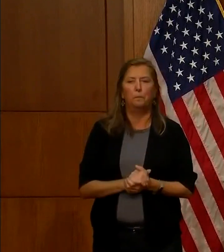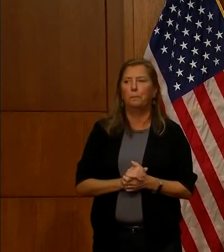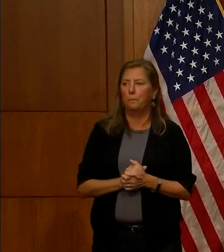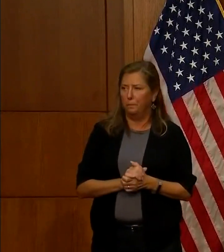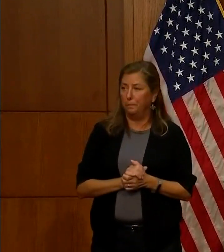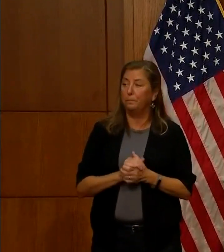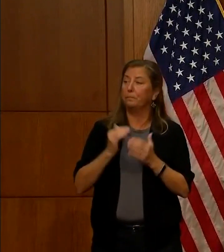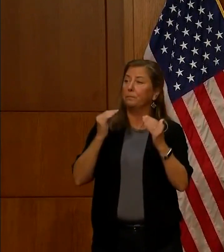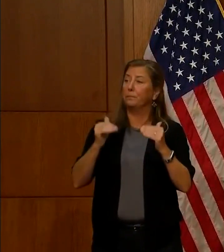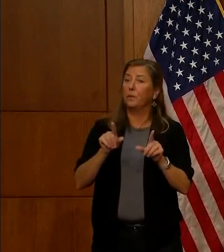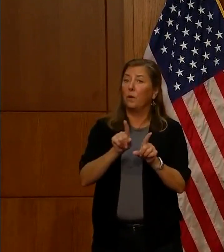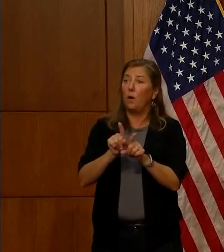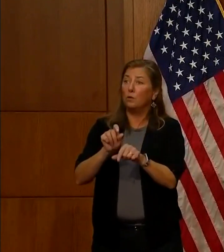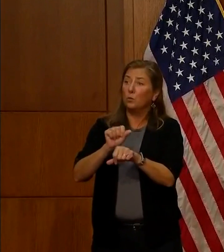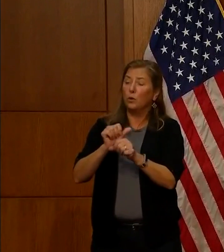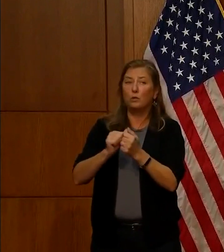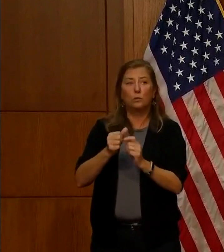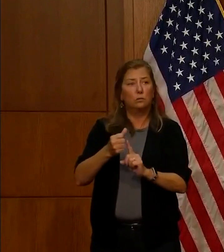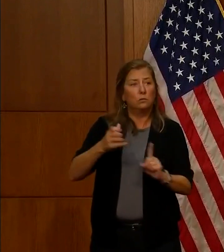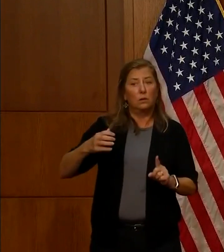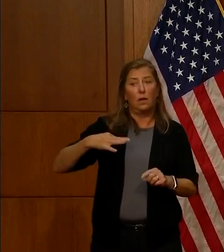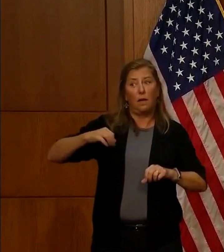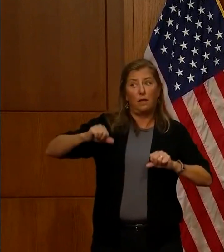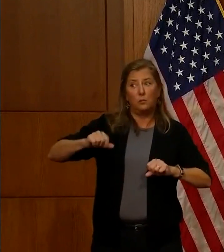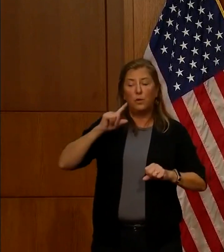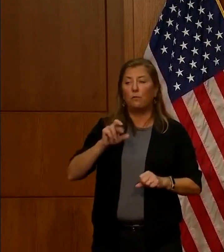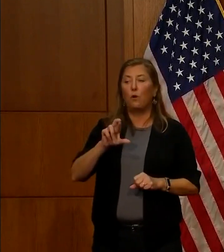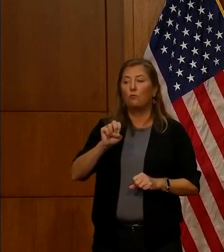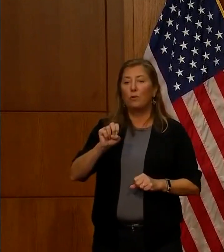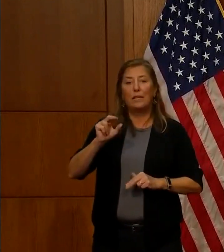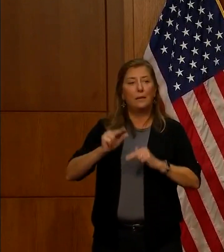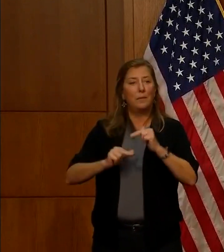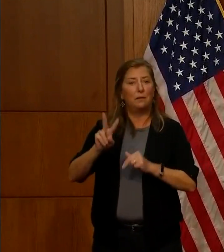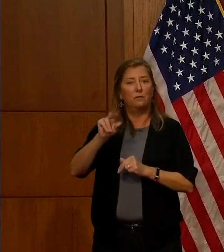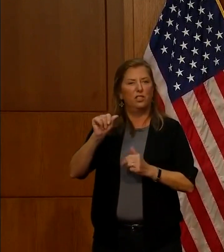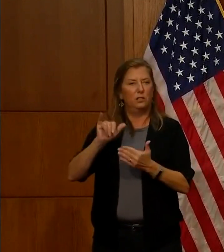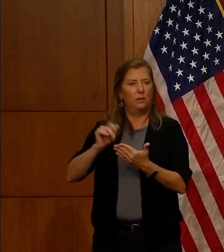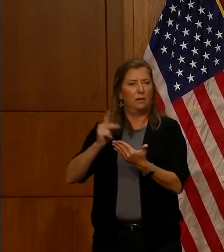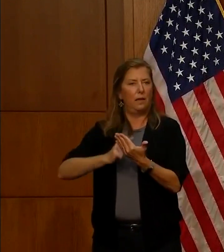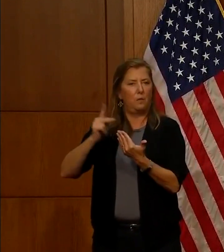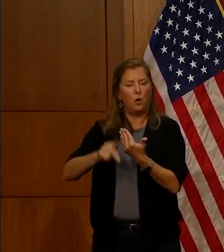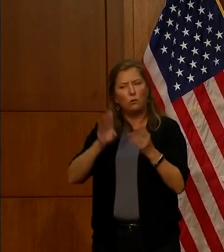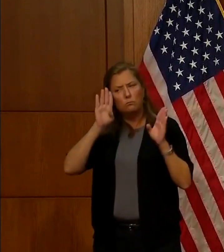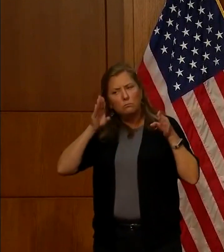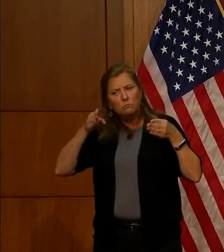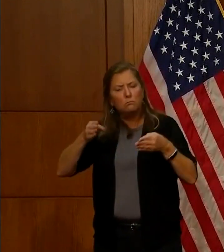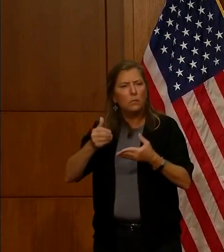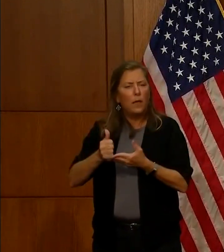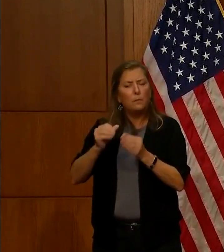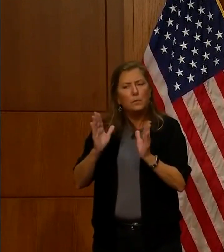MONEY OUT THE DOOR. WE'RE ALSO WORKING TO EXPAND ELIGIBILITY